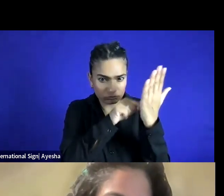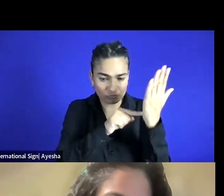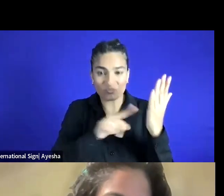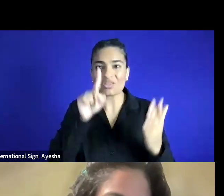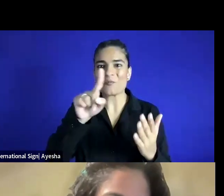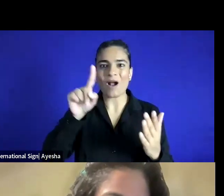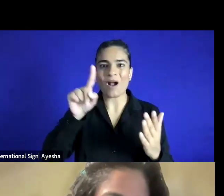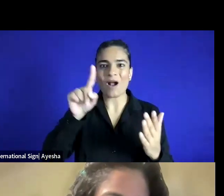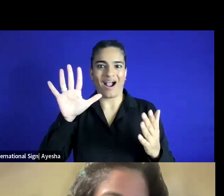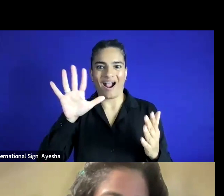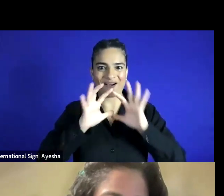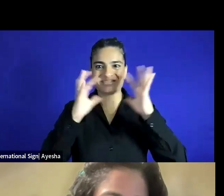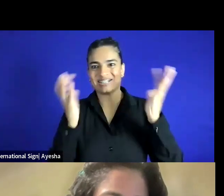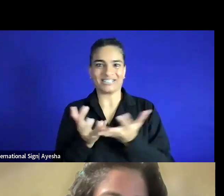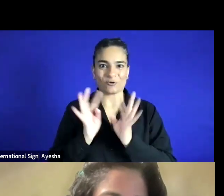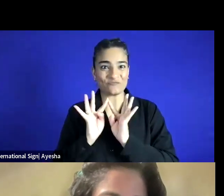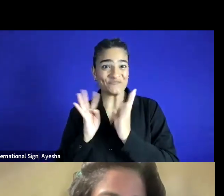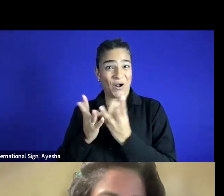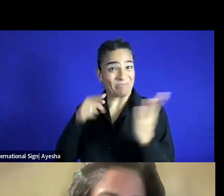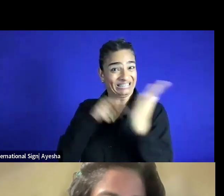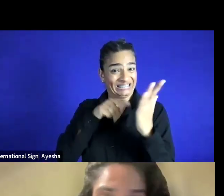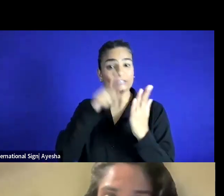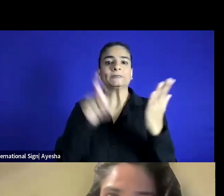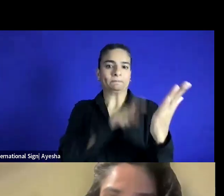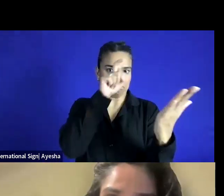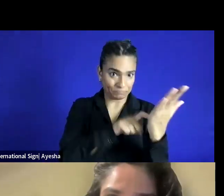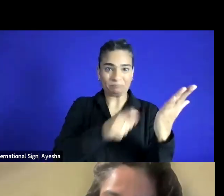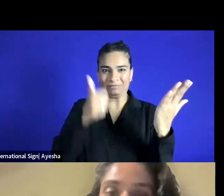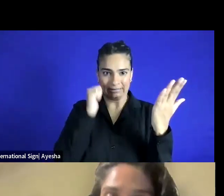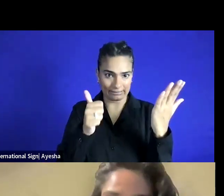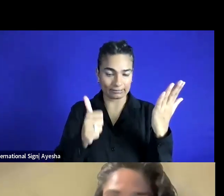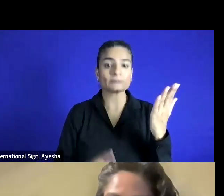Yes sir. And also want to get into the platform are using my web browser